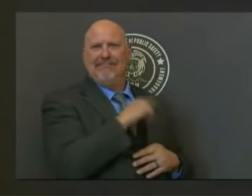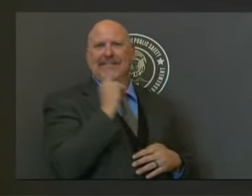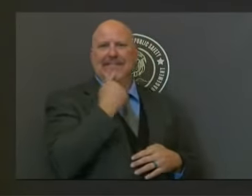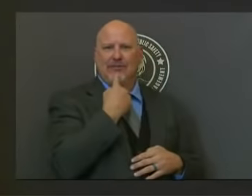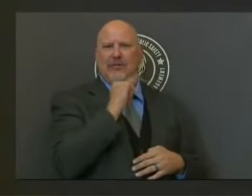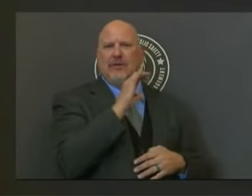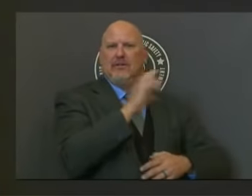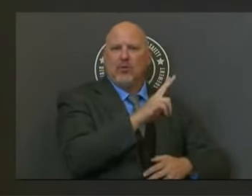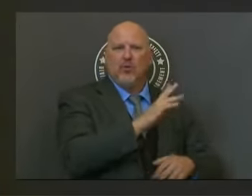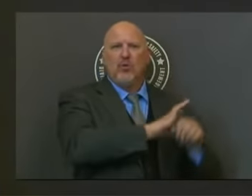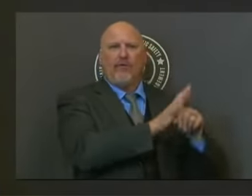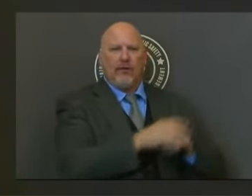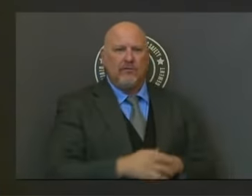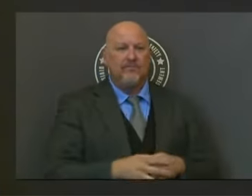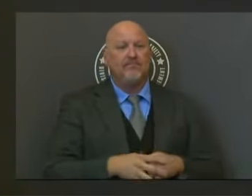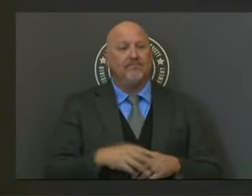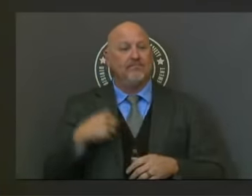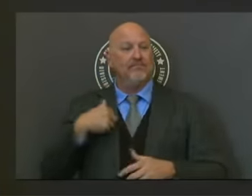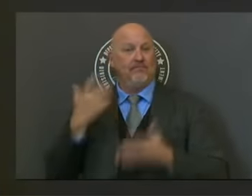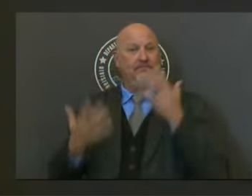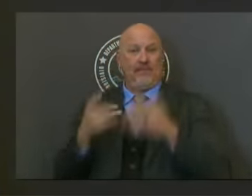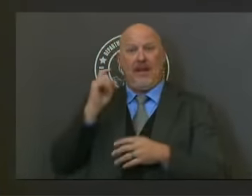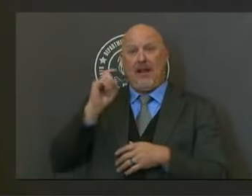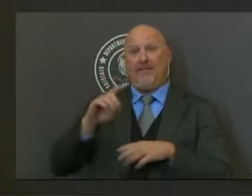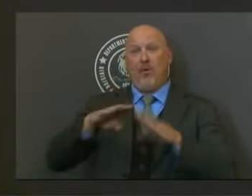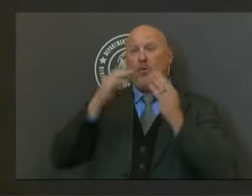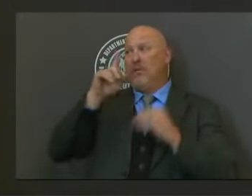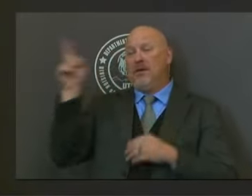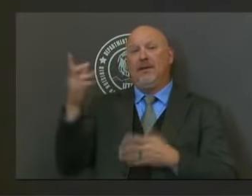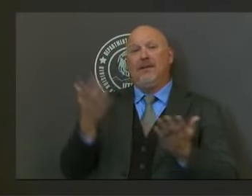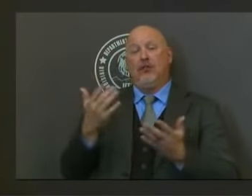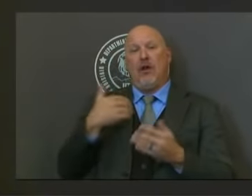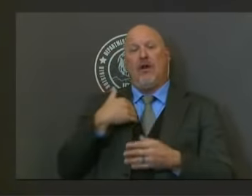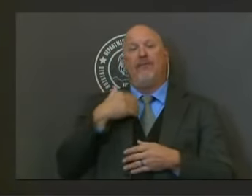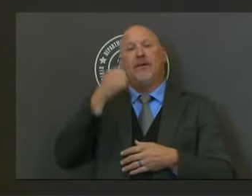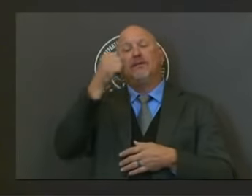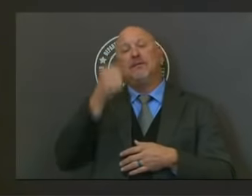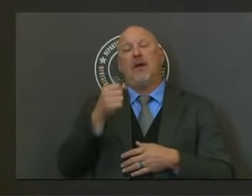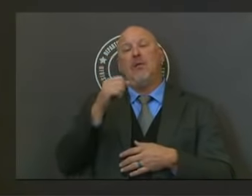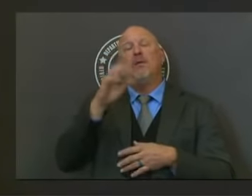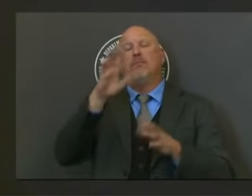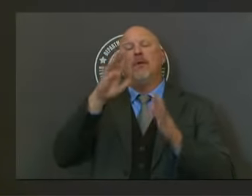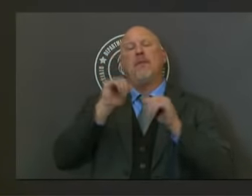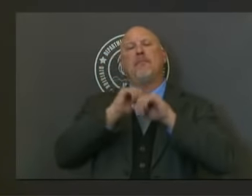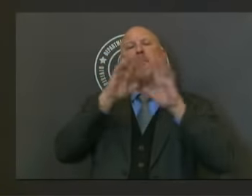the monomeric America expo